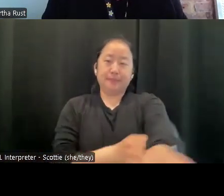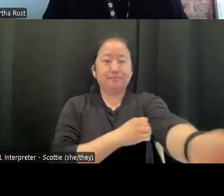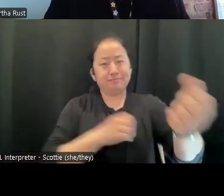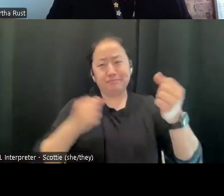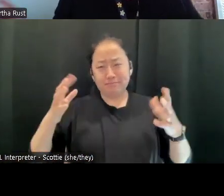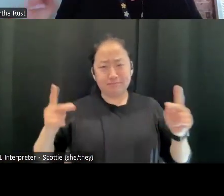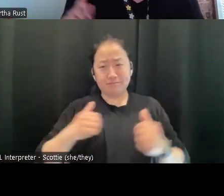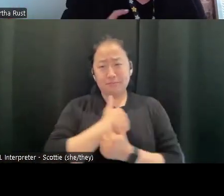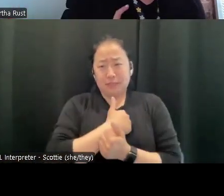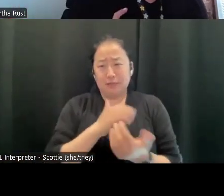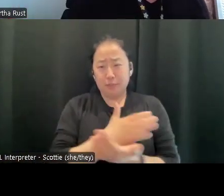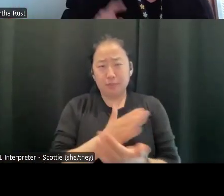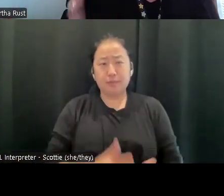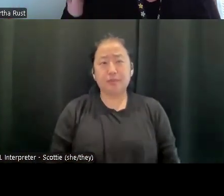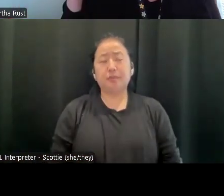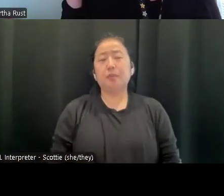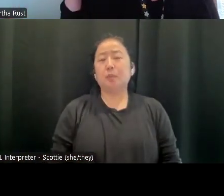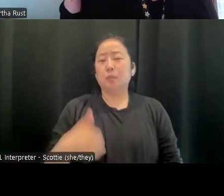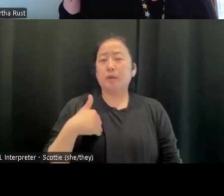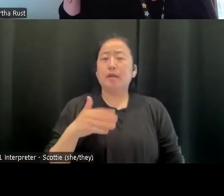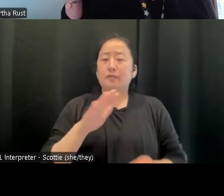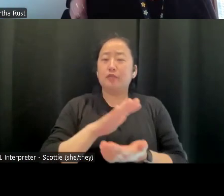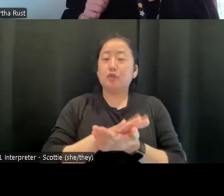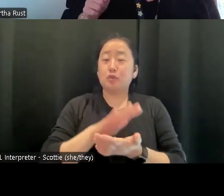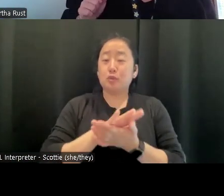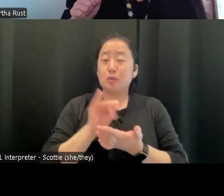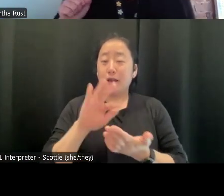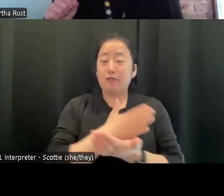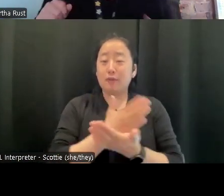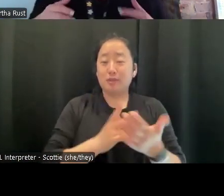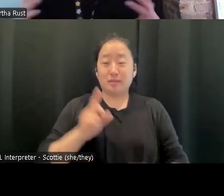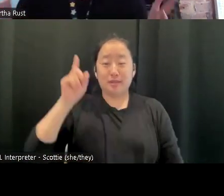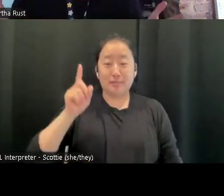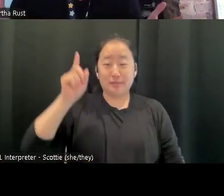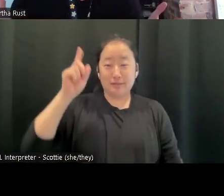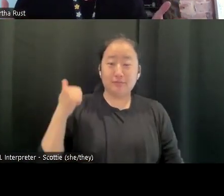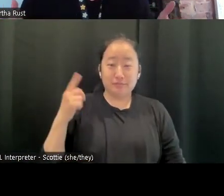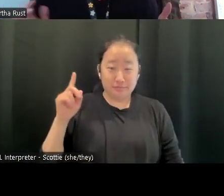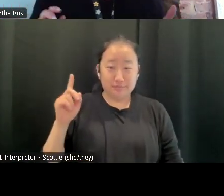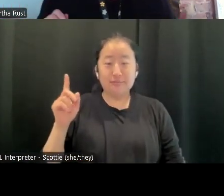We actually have the School of music is right upstairs from me, and they are working on a robot,